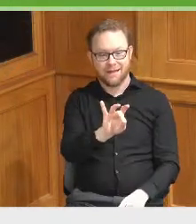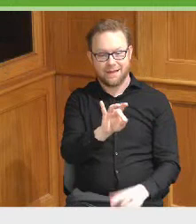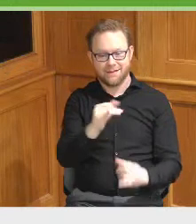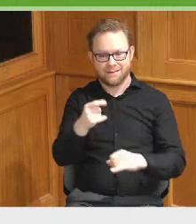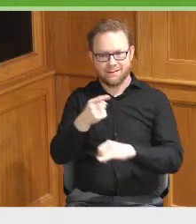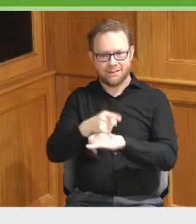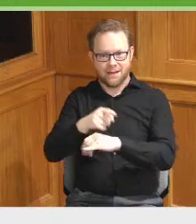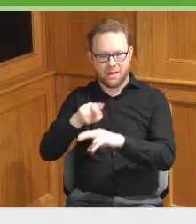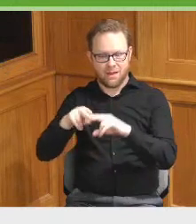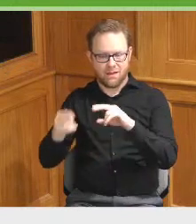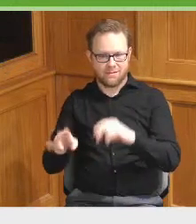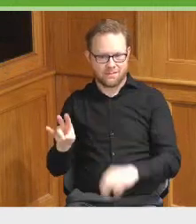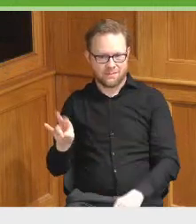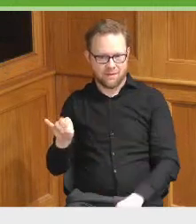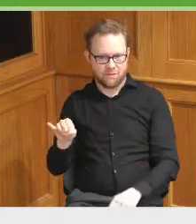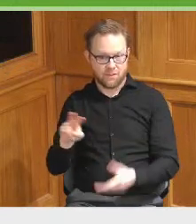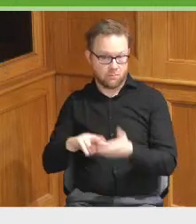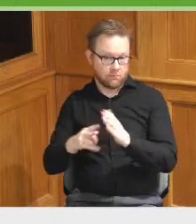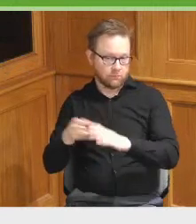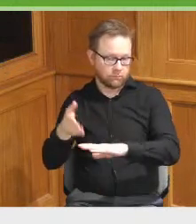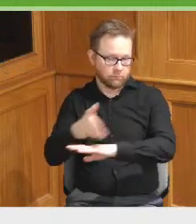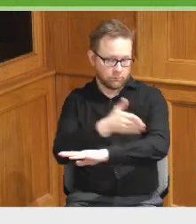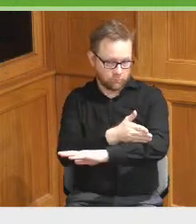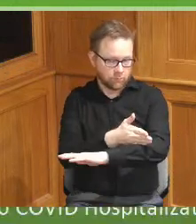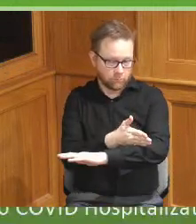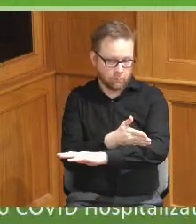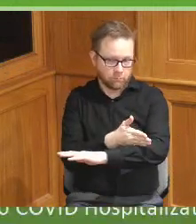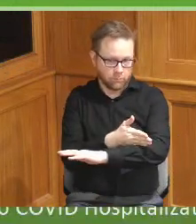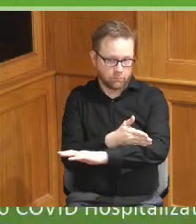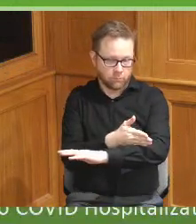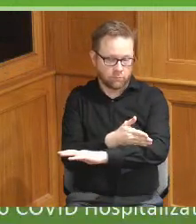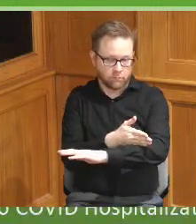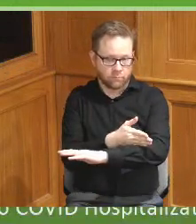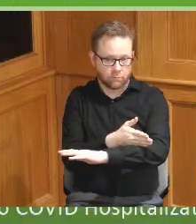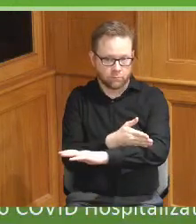at 70. so we're heading in the right direction but I think of most significance when you look at that